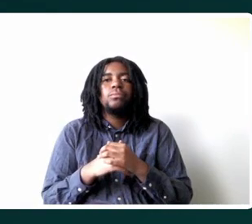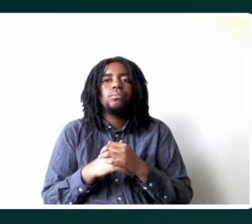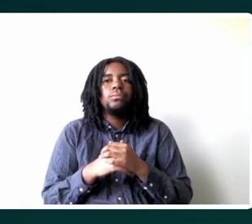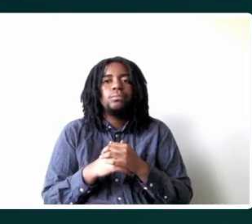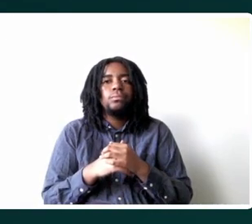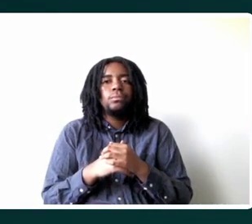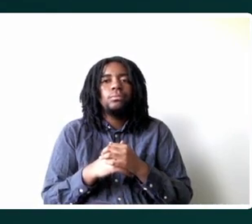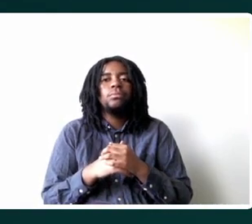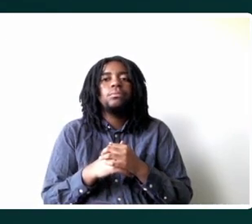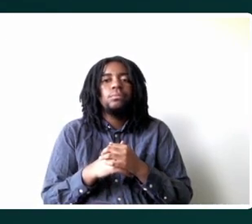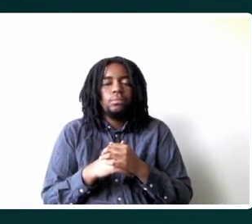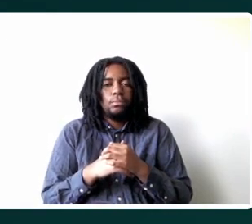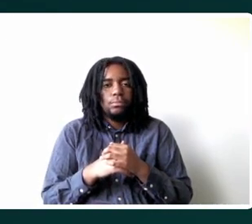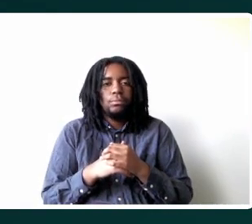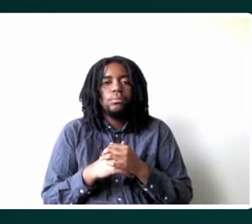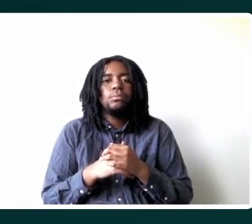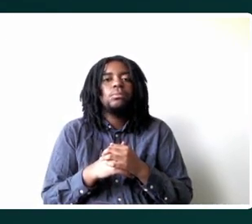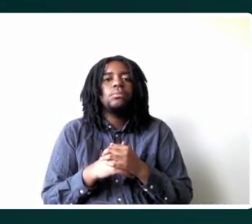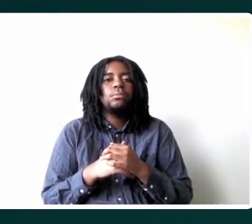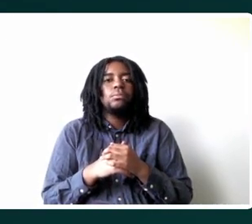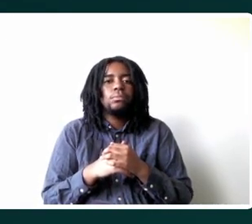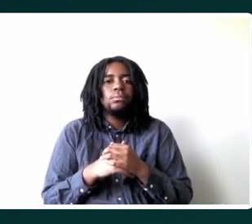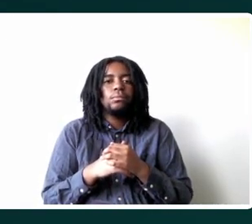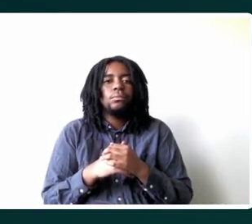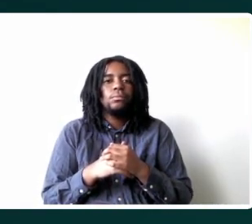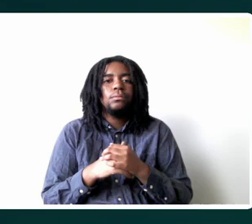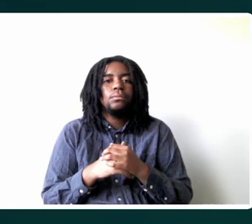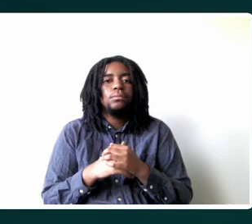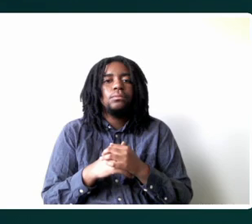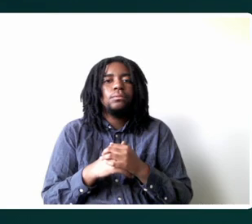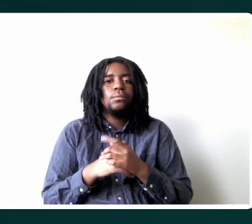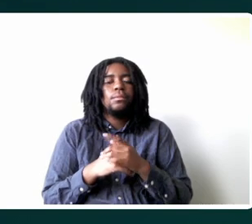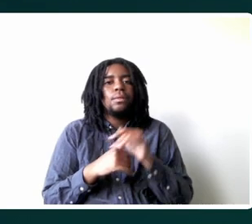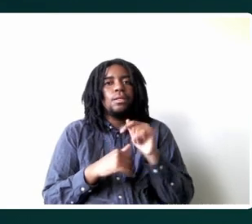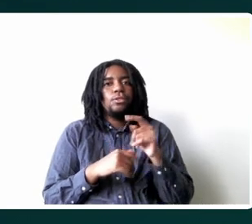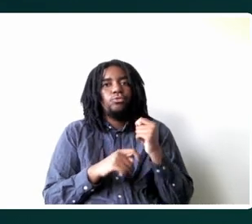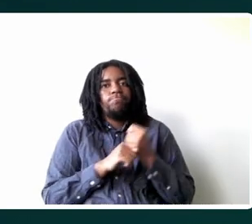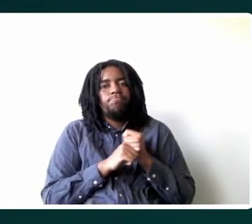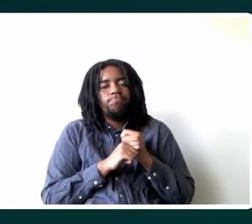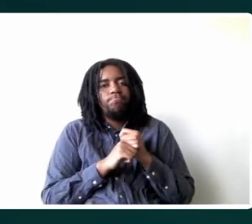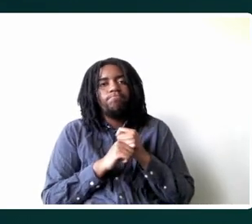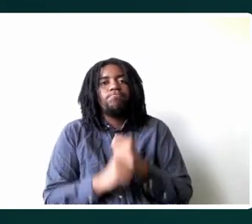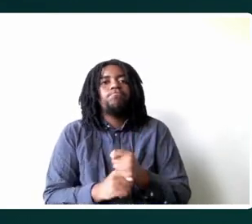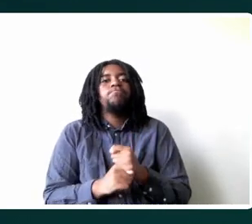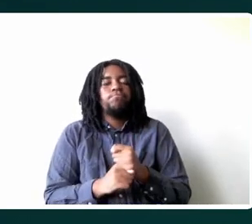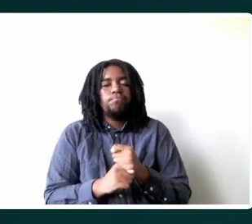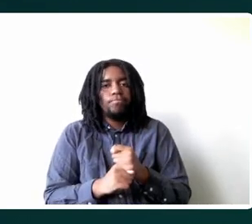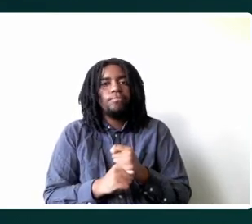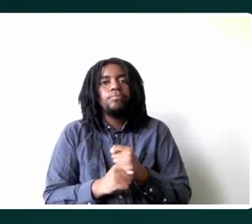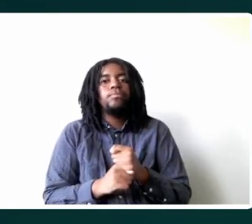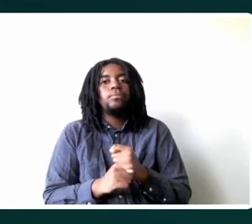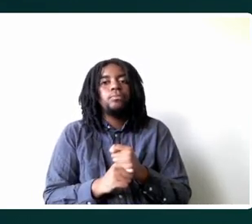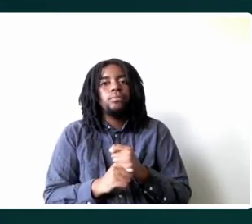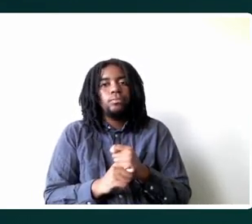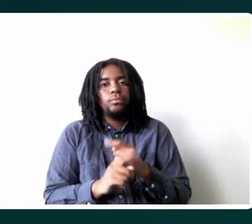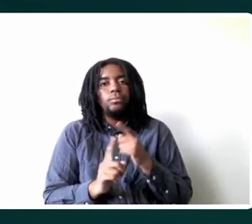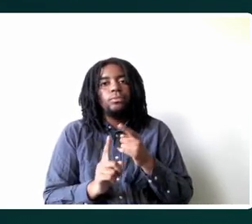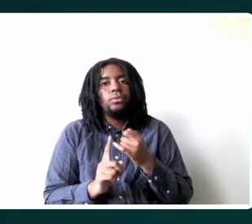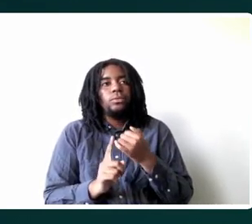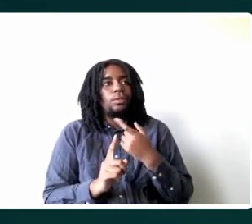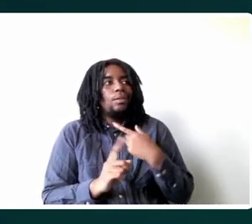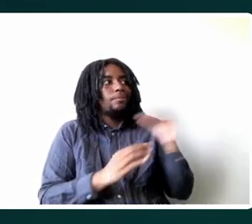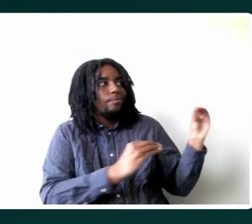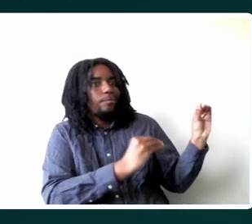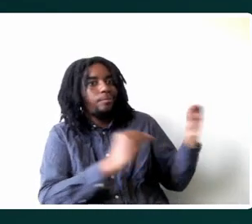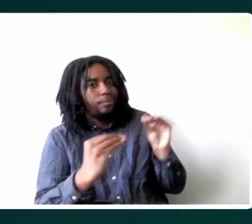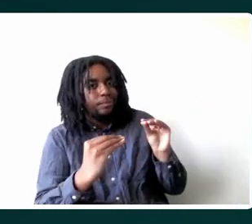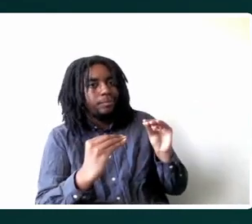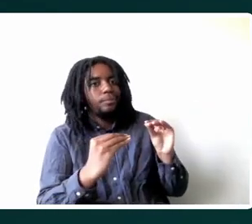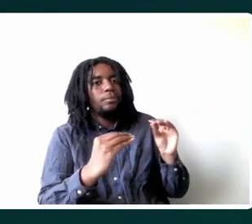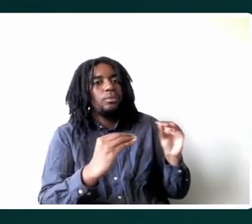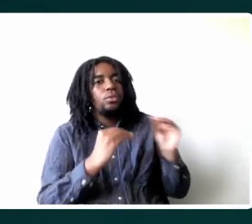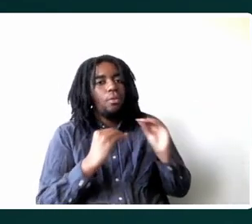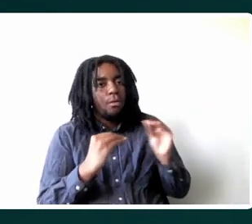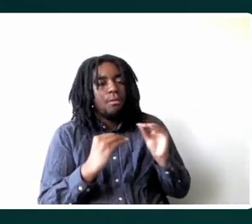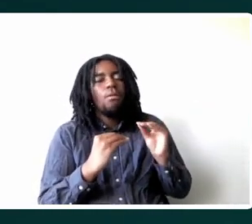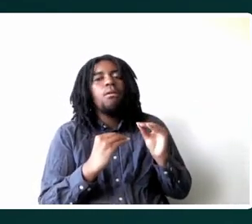you know, this was something that -- a tradition that she was educated into and one that she,